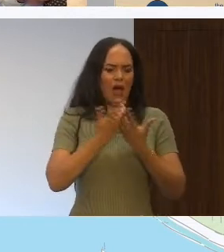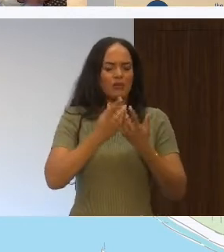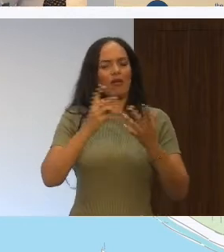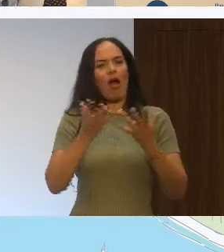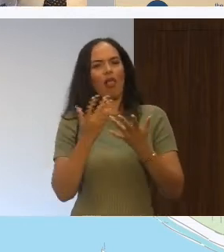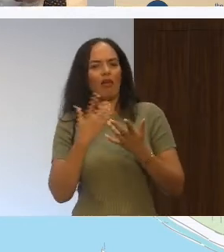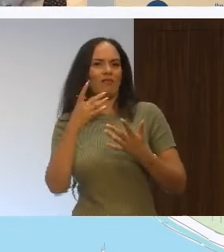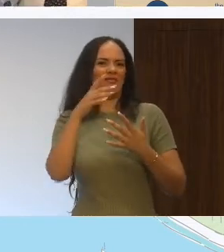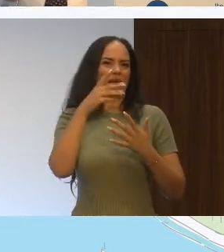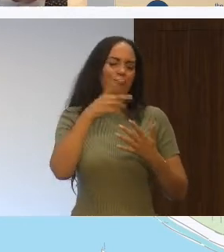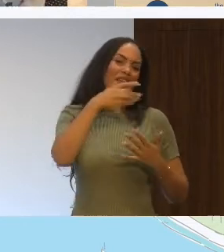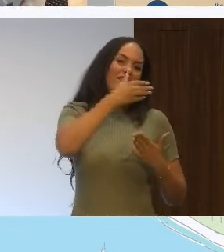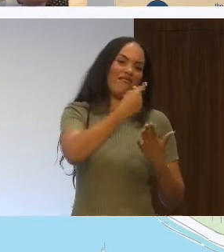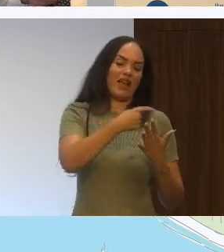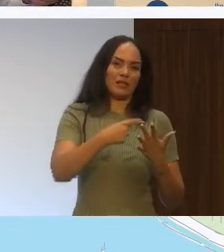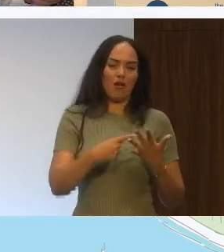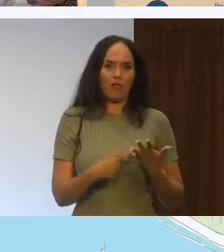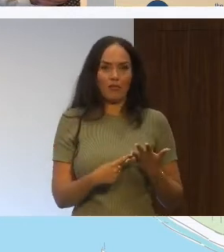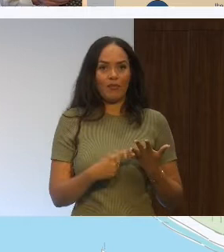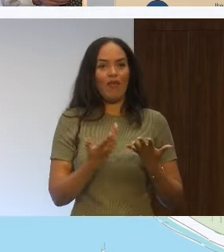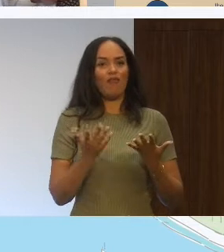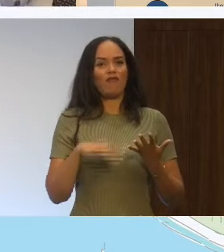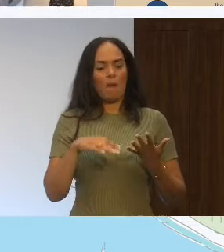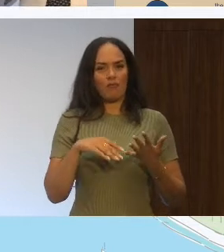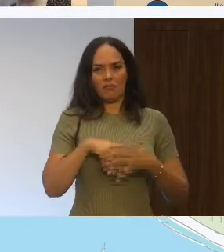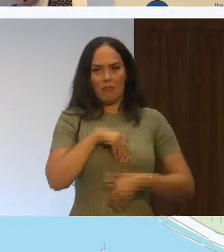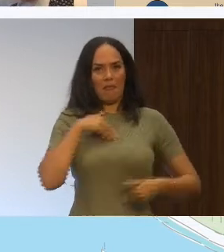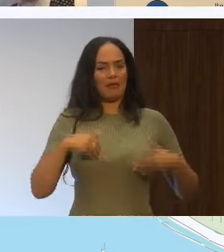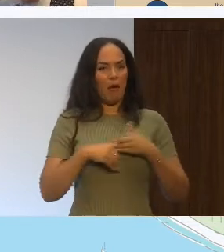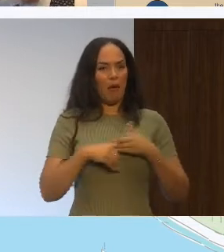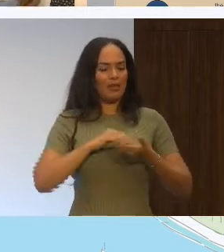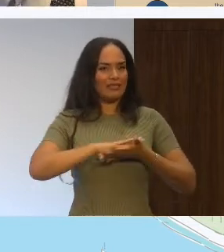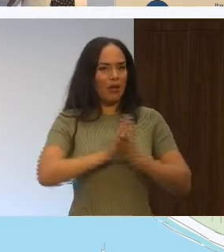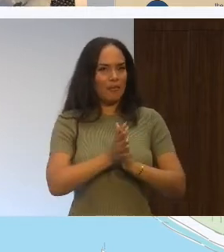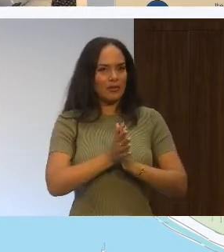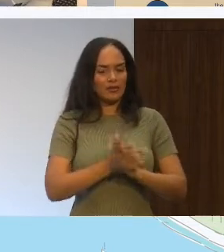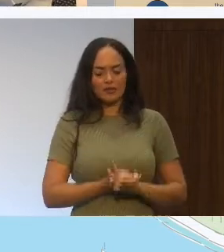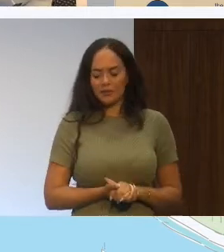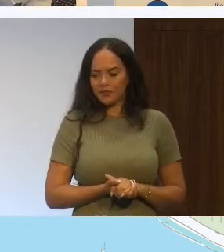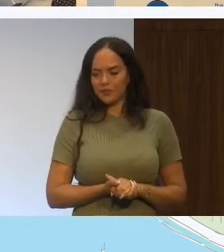an infection or metabolic disturbance, it mimics the underlying headaches.